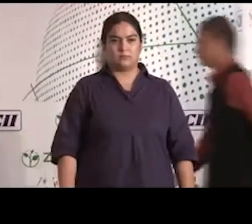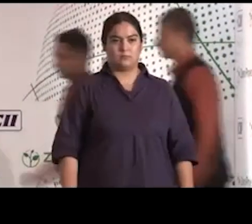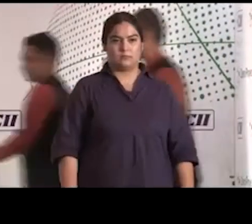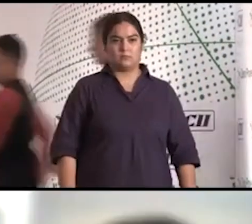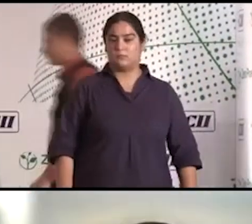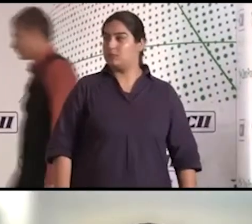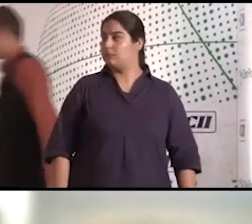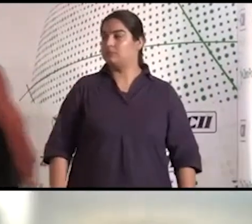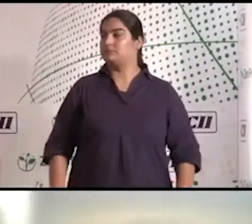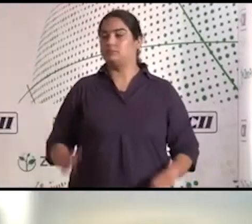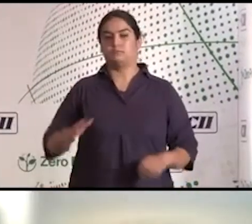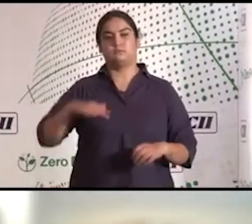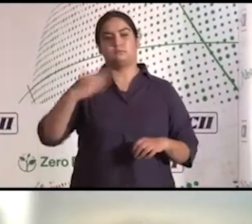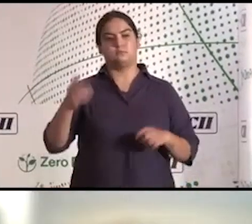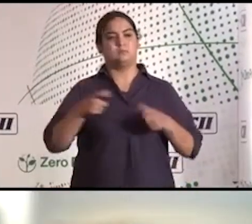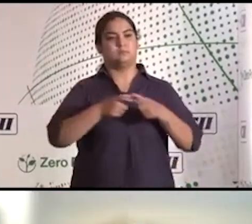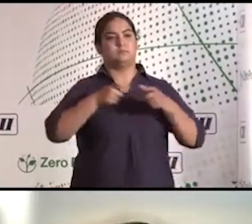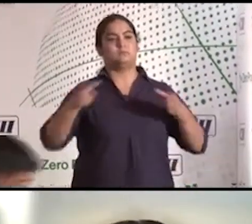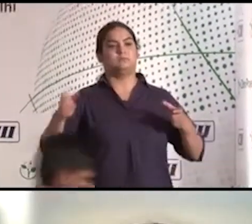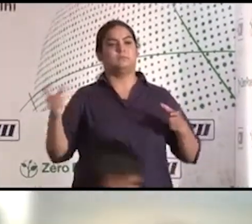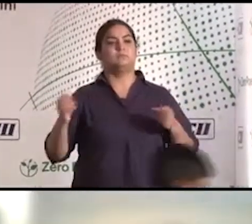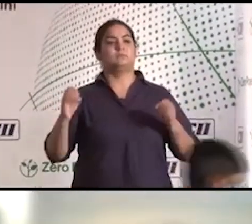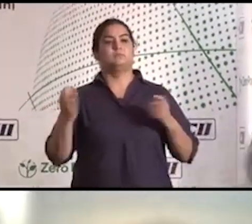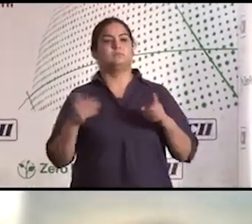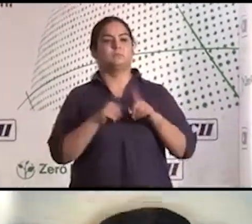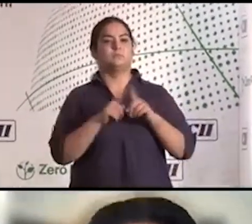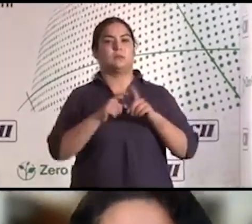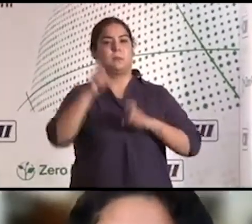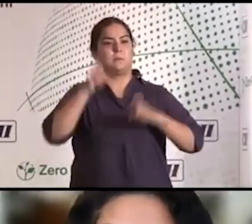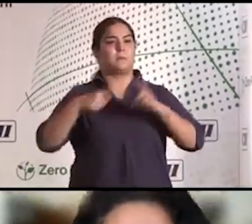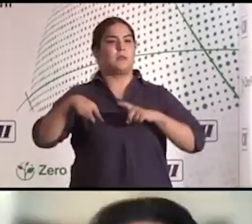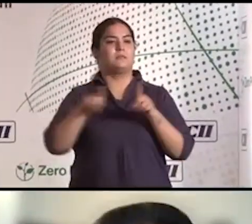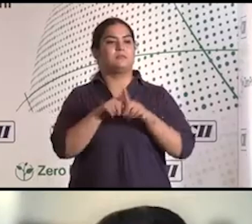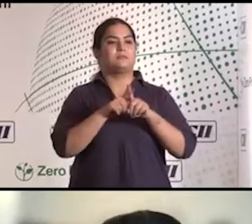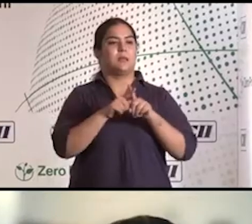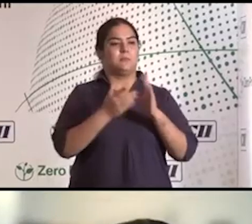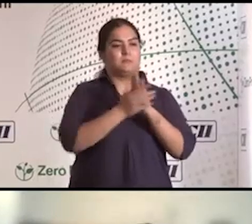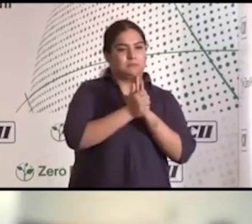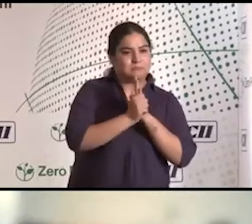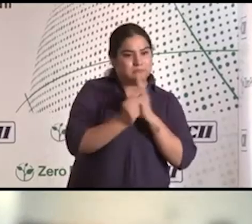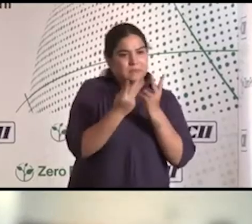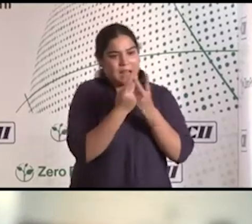So our next panel focuses on leveraging vocational training for job creation